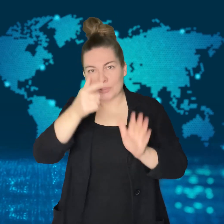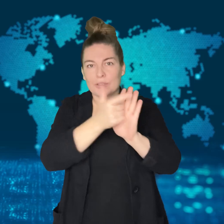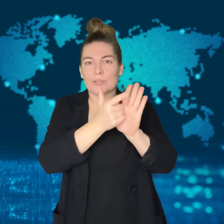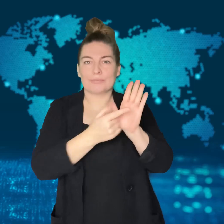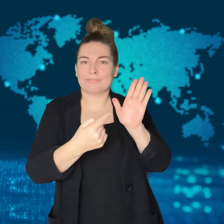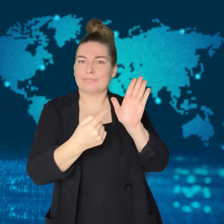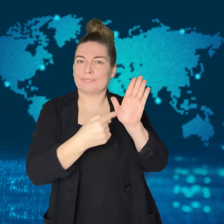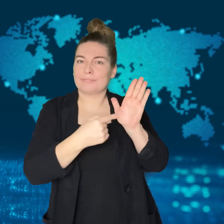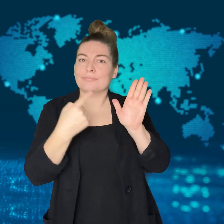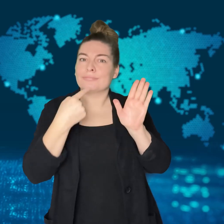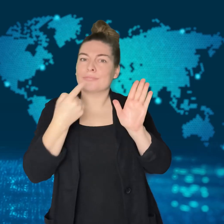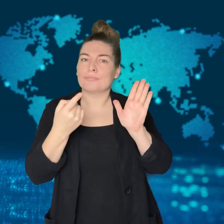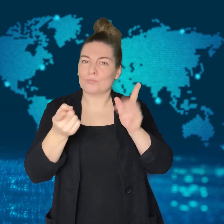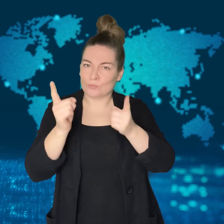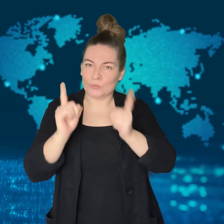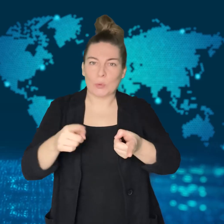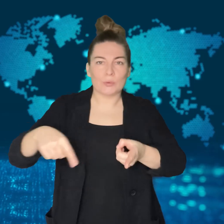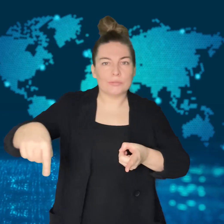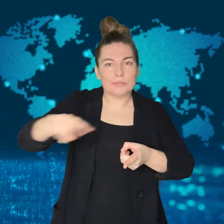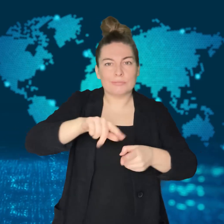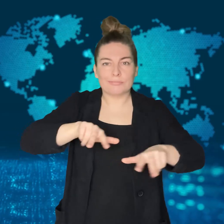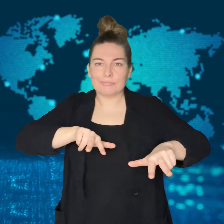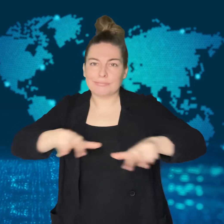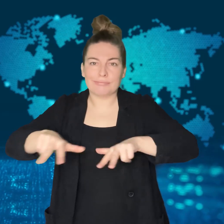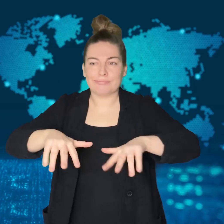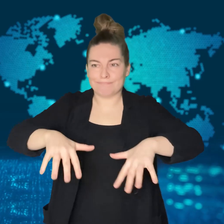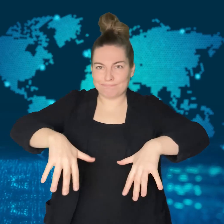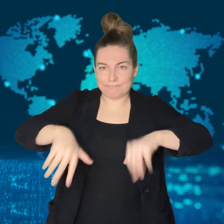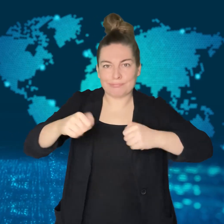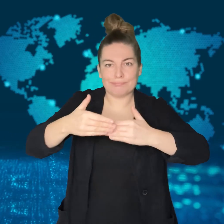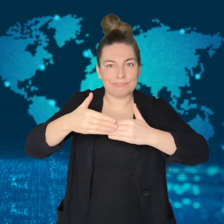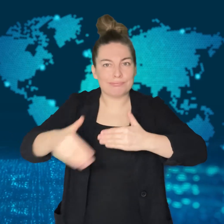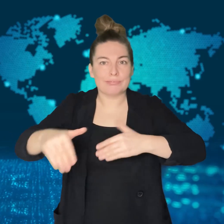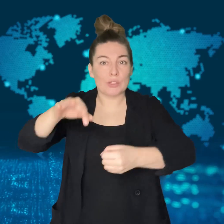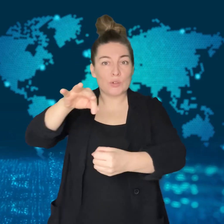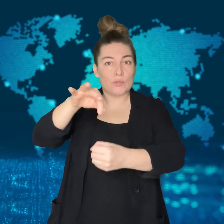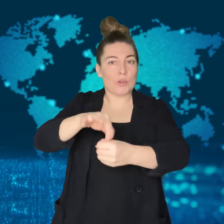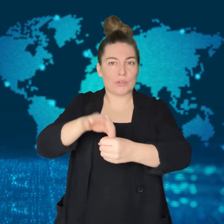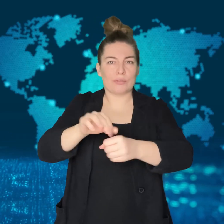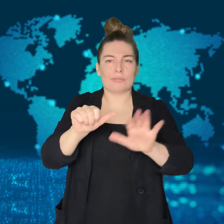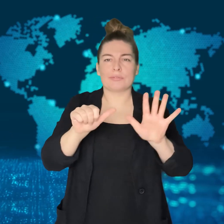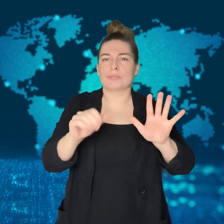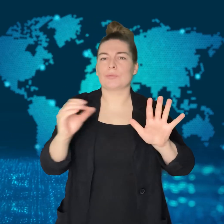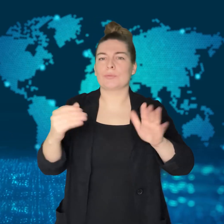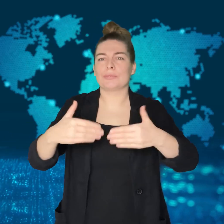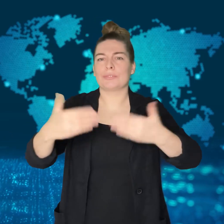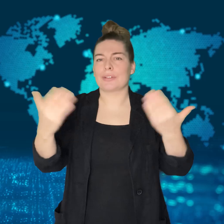Those new elections are slated for February 23, 2025.